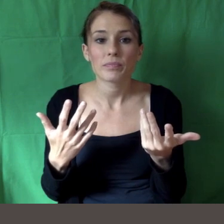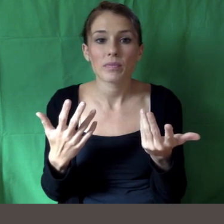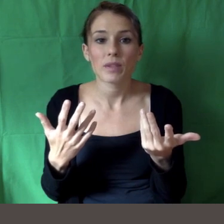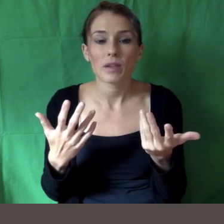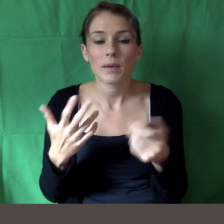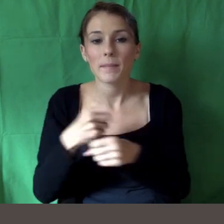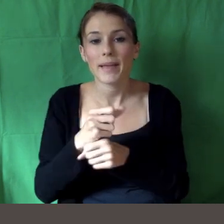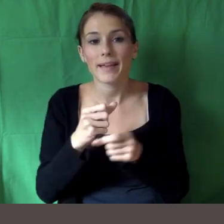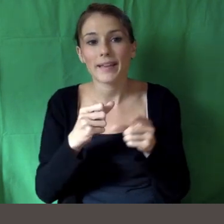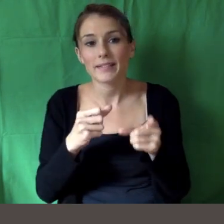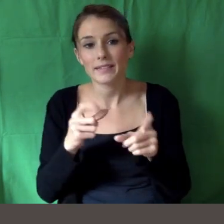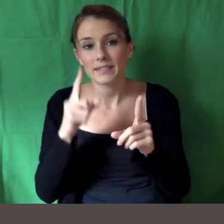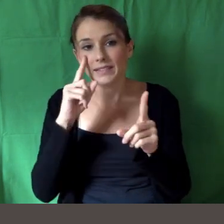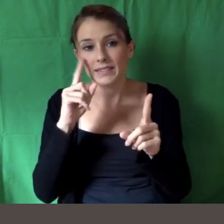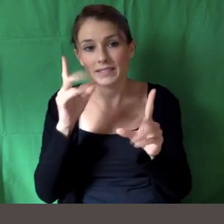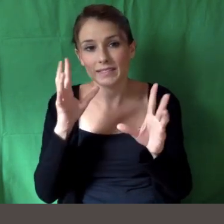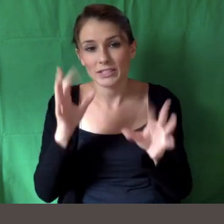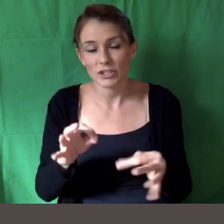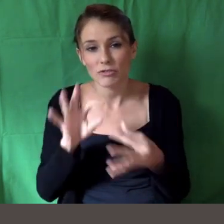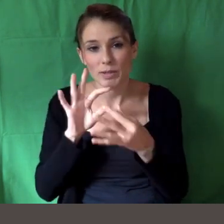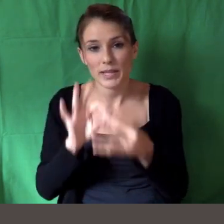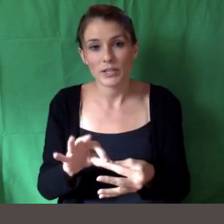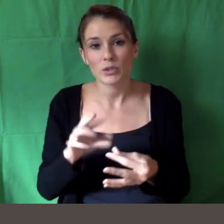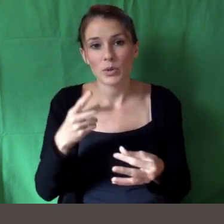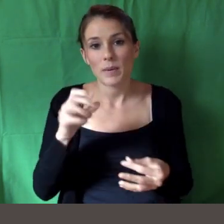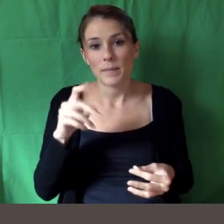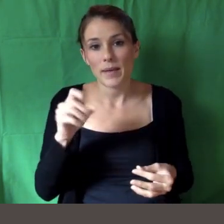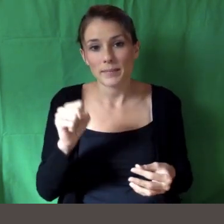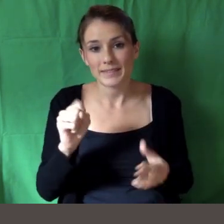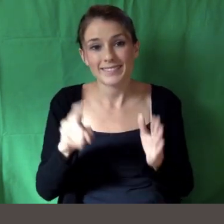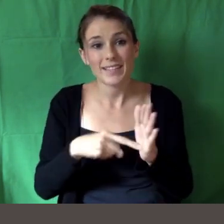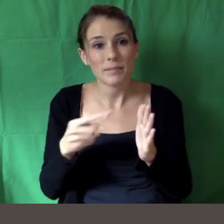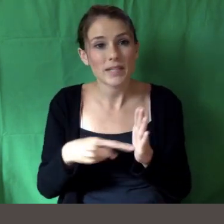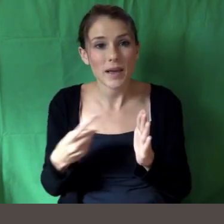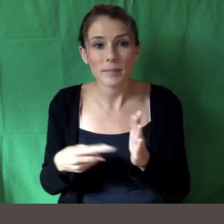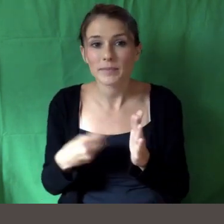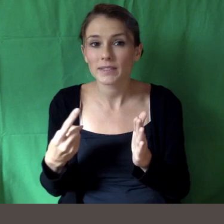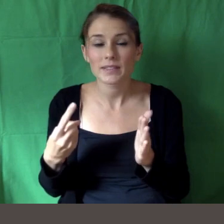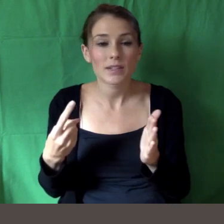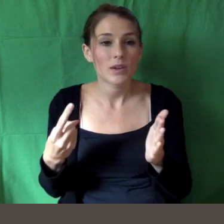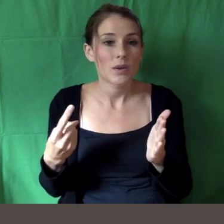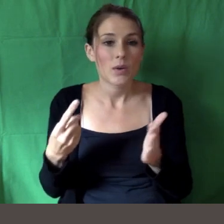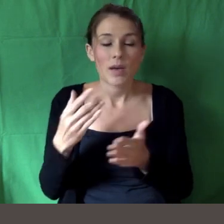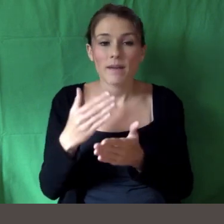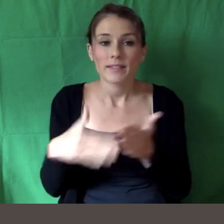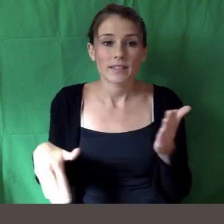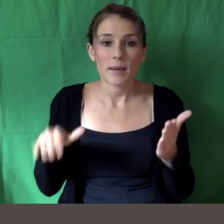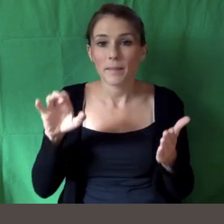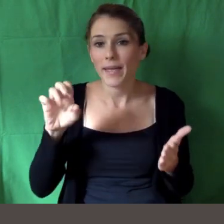making decision about PEPs, sometimes there are edge cases we just don't know